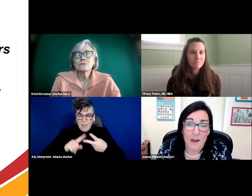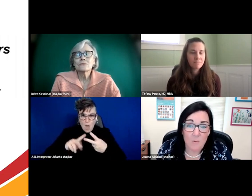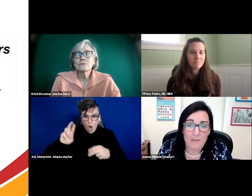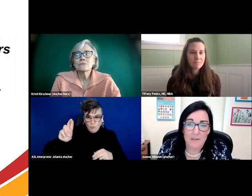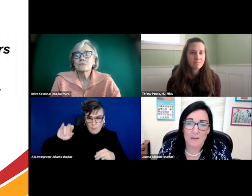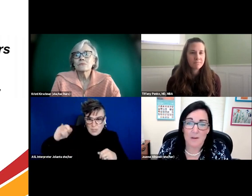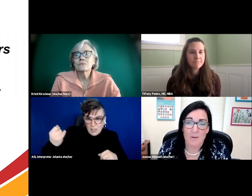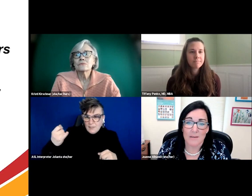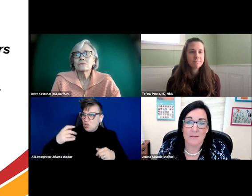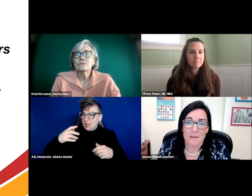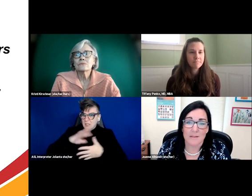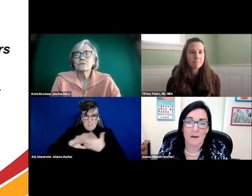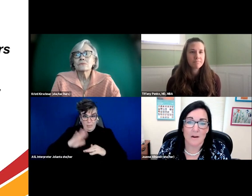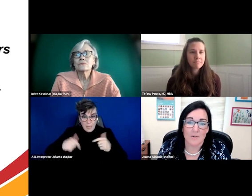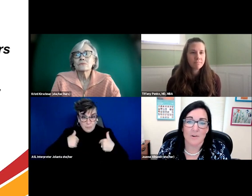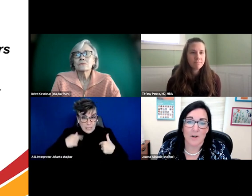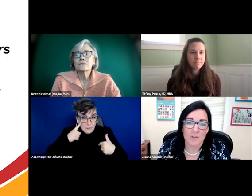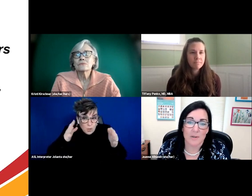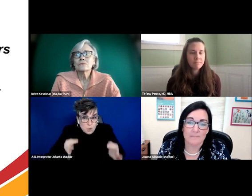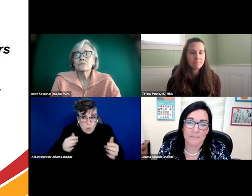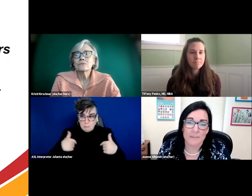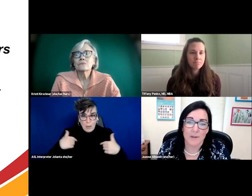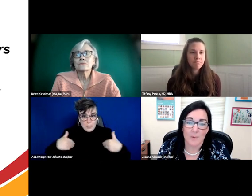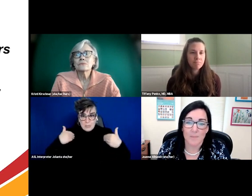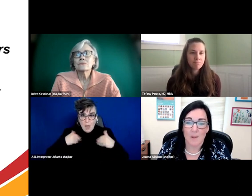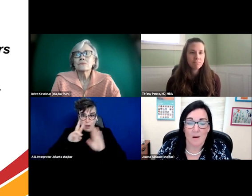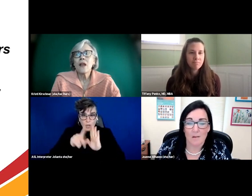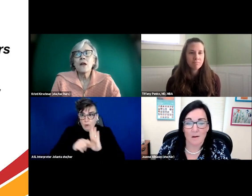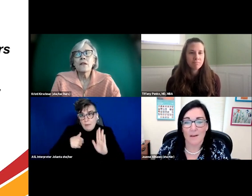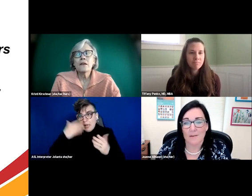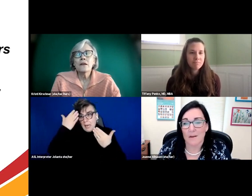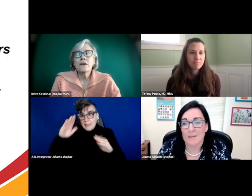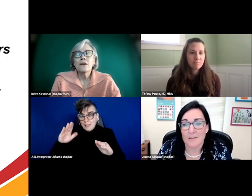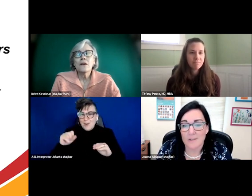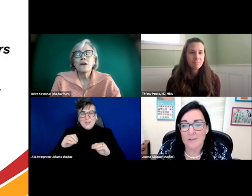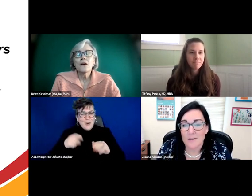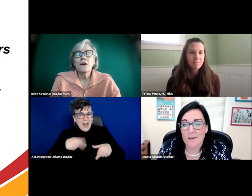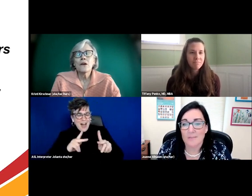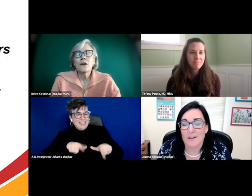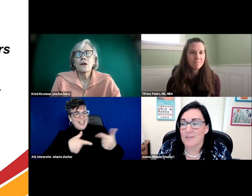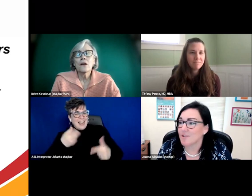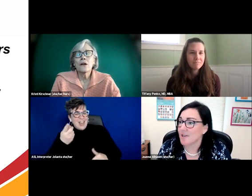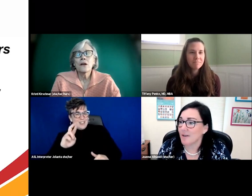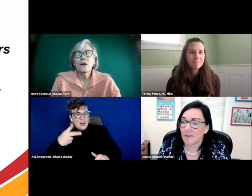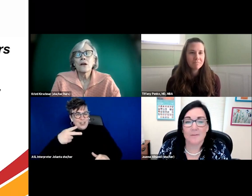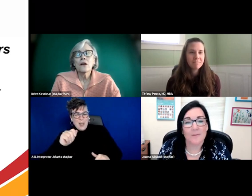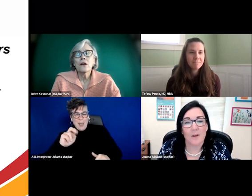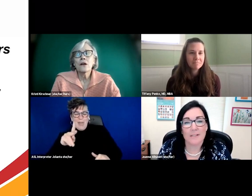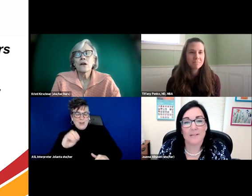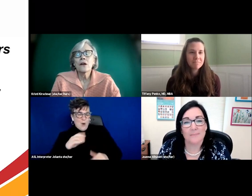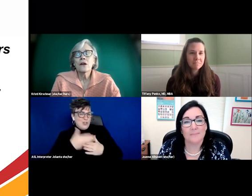I was as a young undergraduate. So, I will let Dr. Panko share her thoughts.